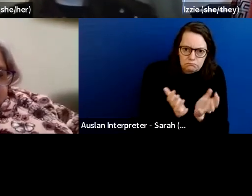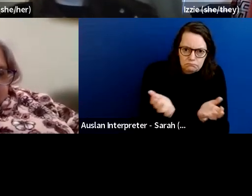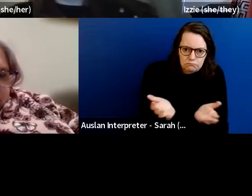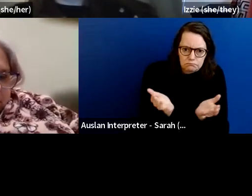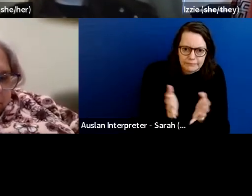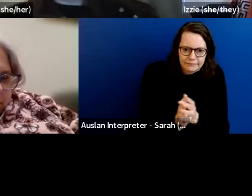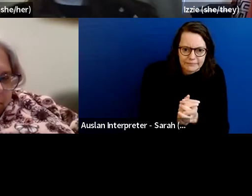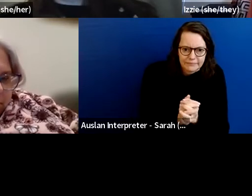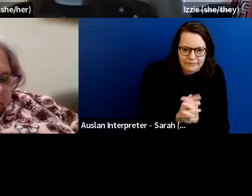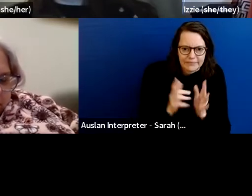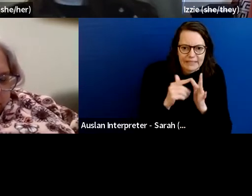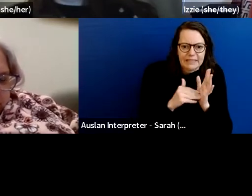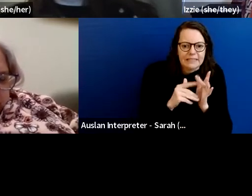Lizzie you want to go.